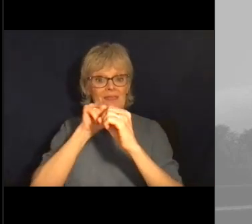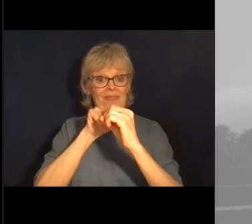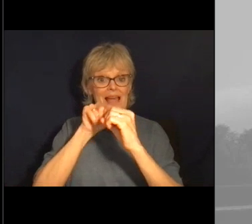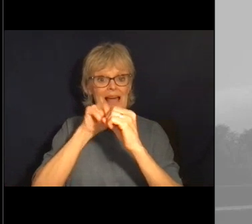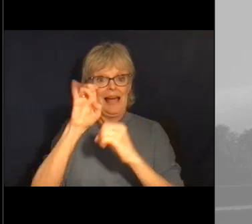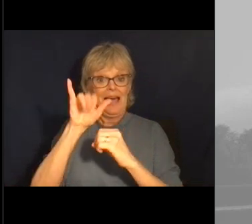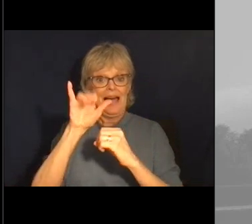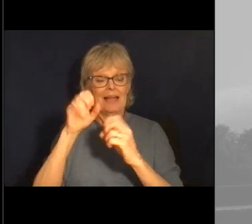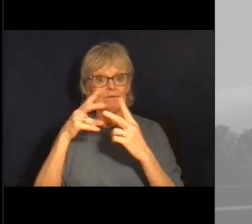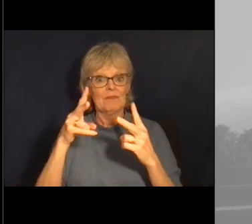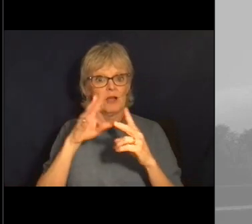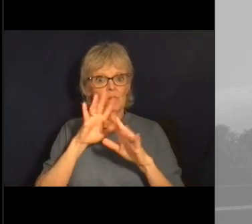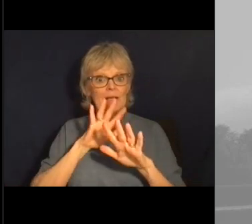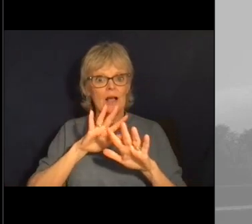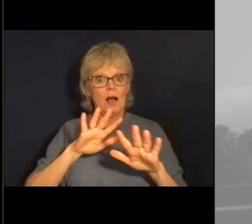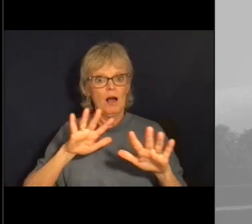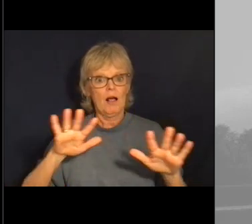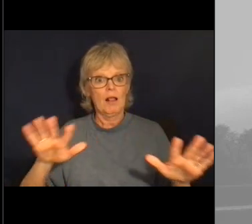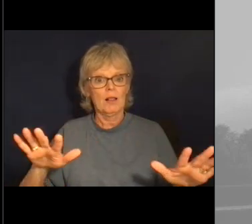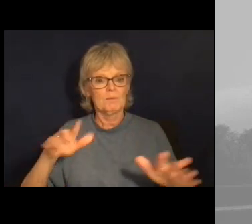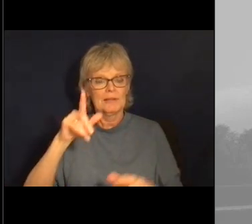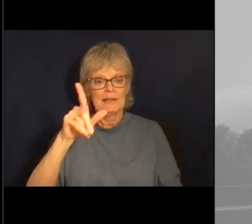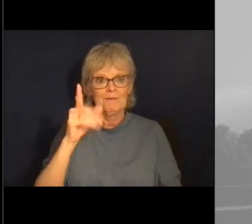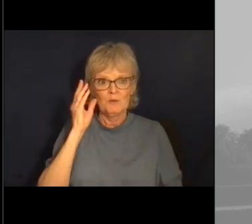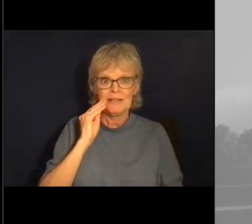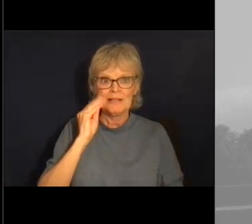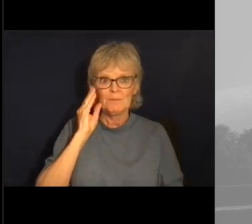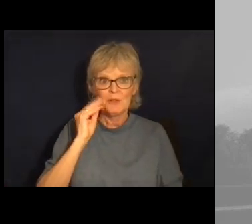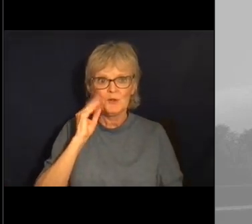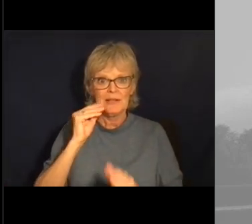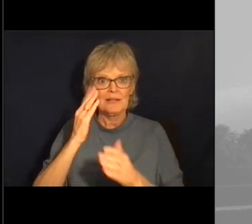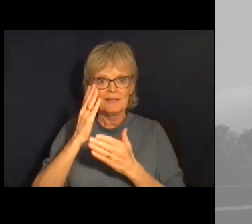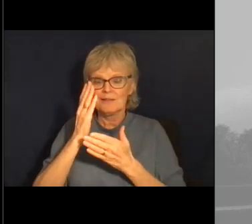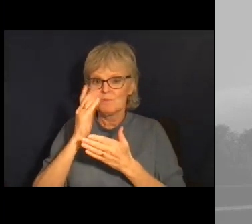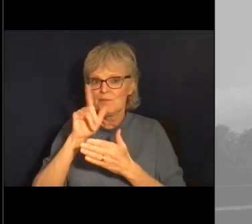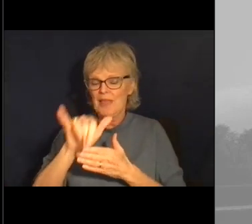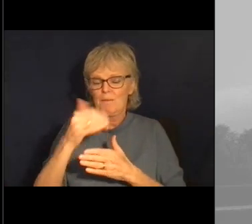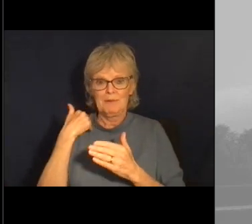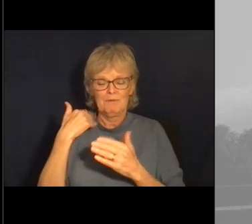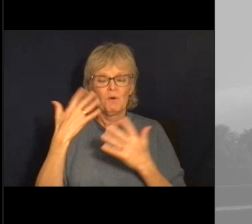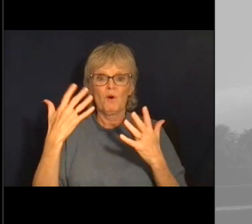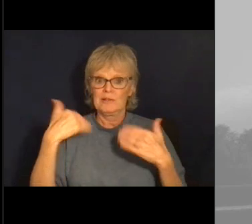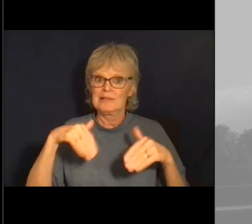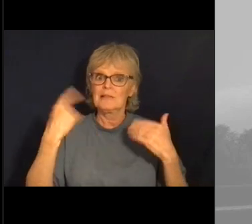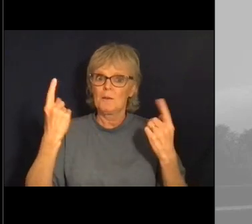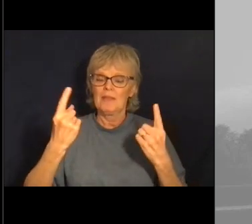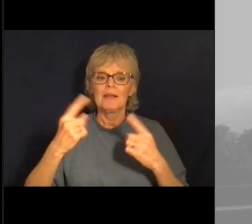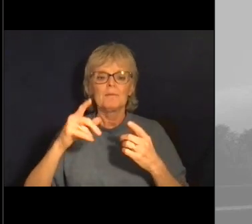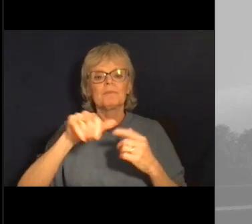So it can be very unnerving if you've ever experienced one of those types of events before. And then there's another part of the hurricane that we're going to mention,